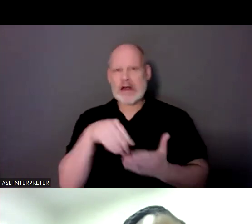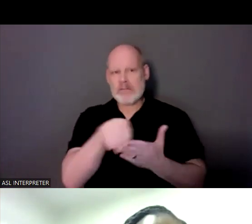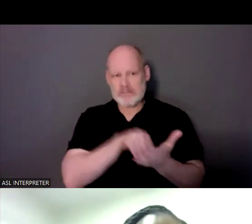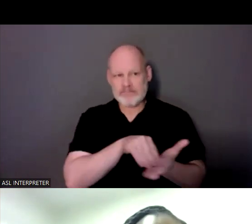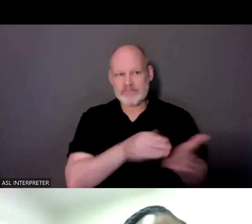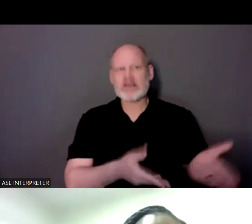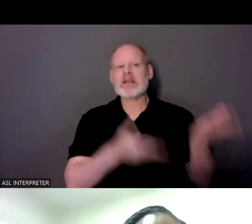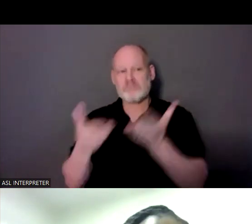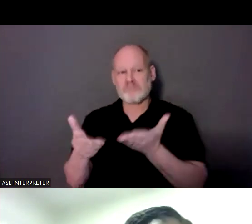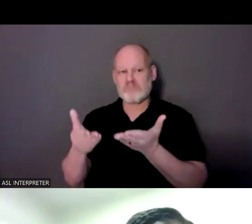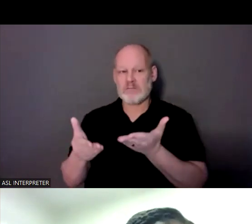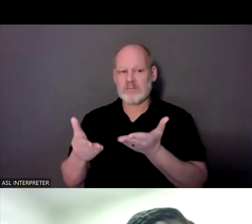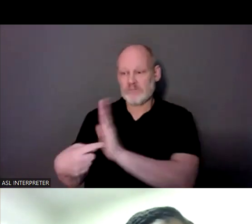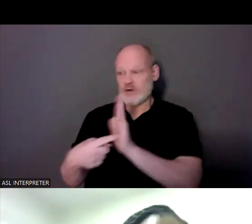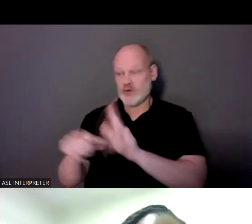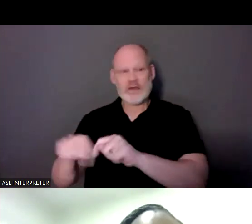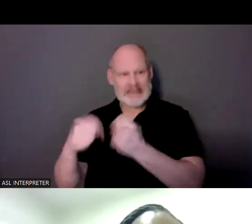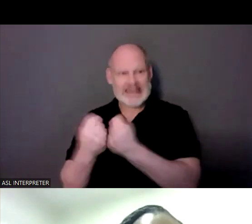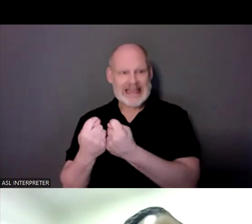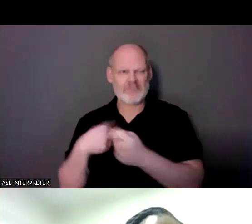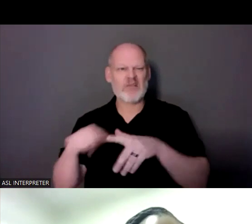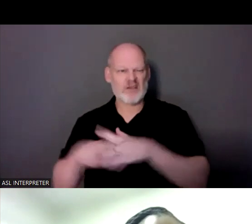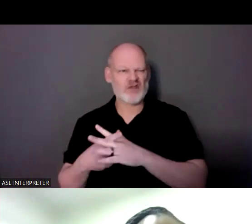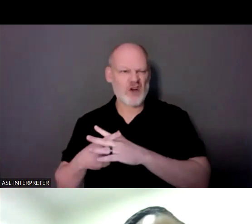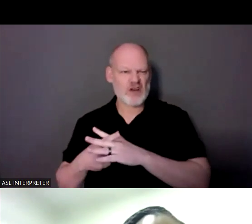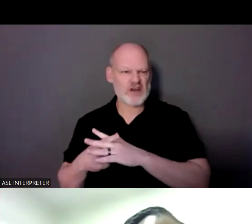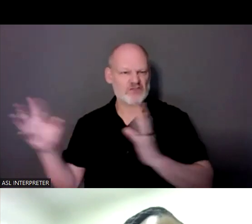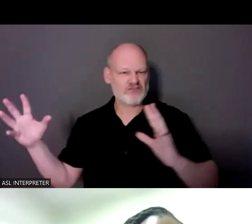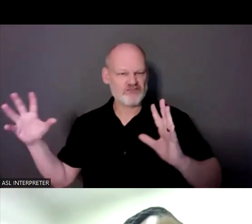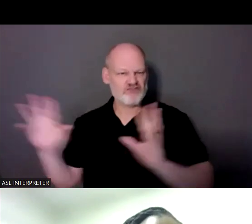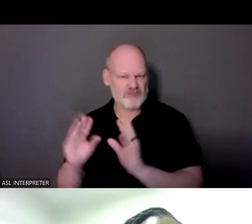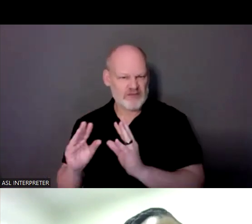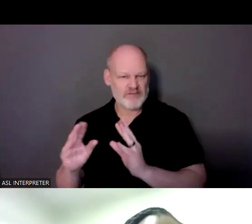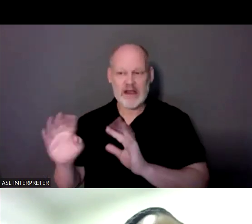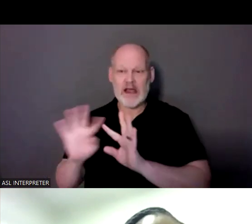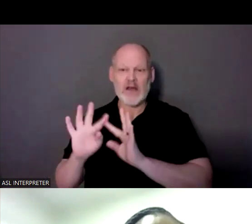build and really just taking a look at the reality you know. We had